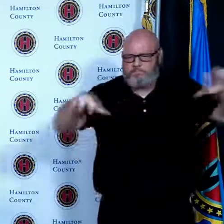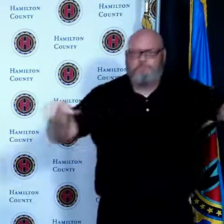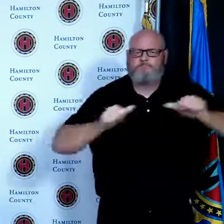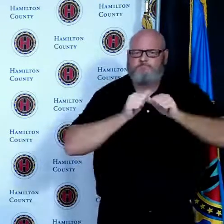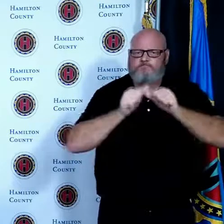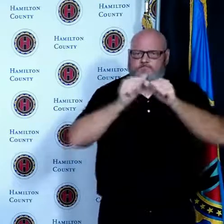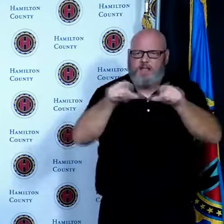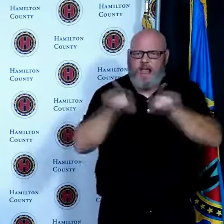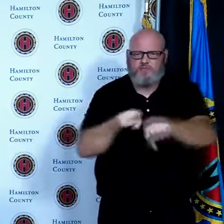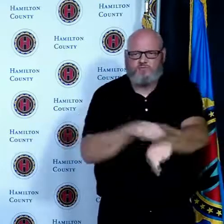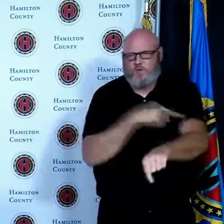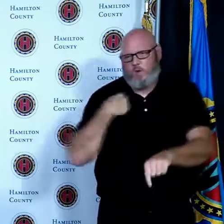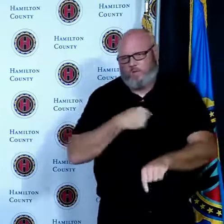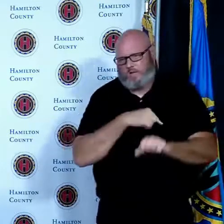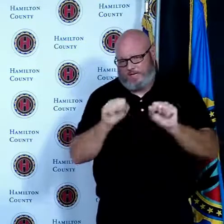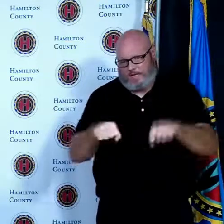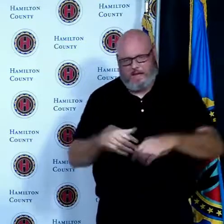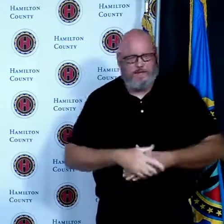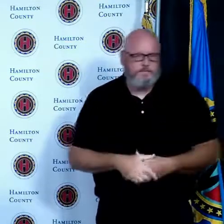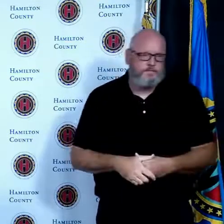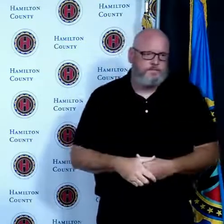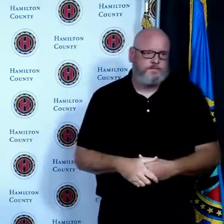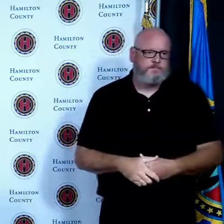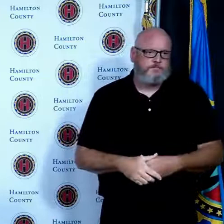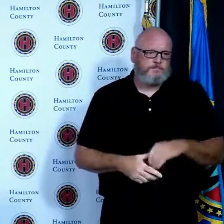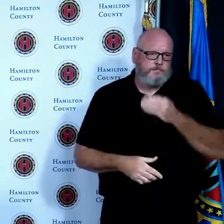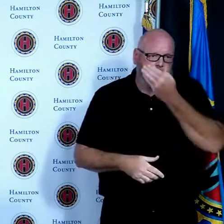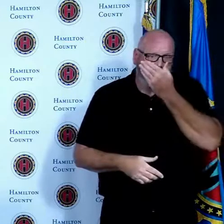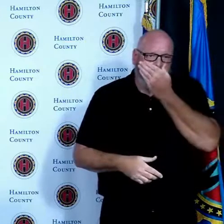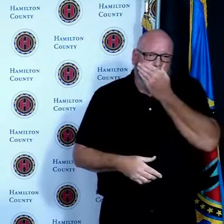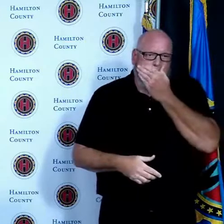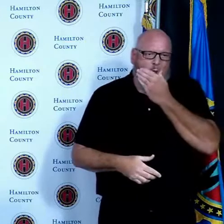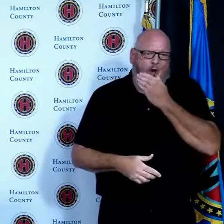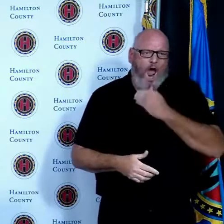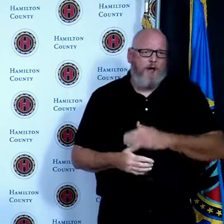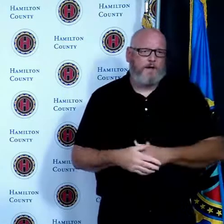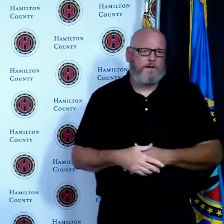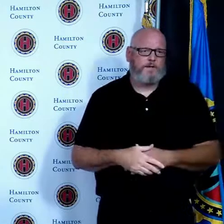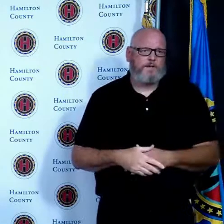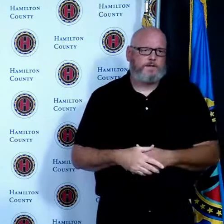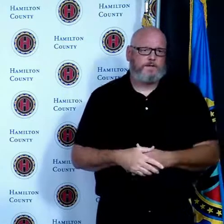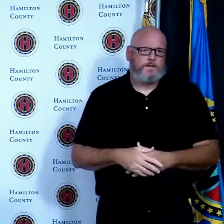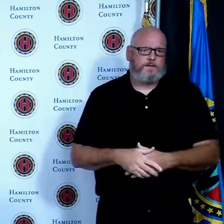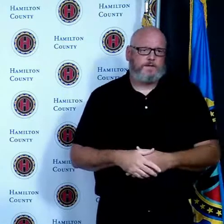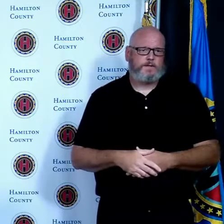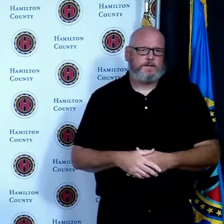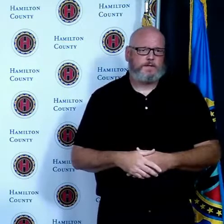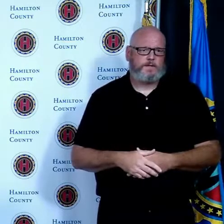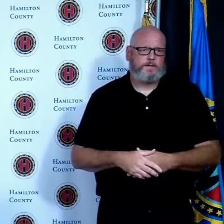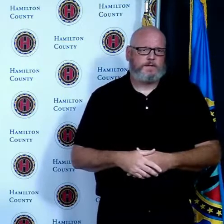do you feel that you've eliminated the the lag that some people anecdotally reported where they were waiting a week or more for your test